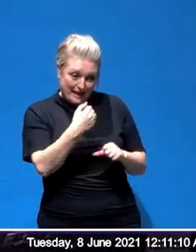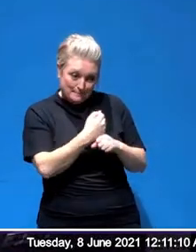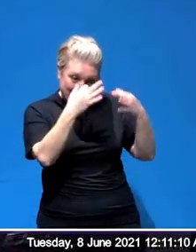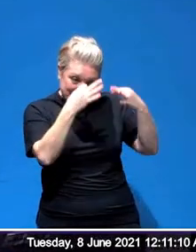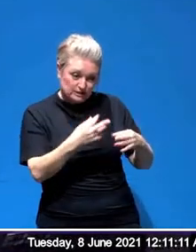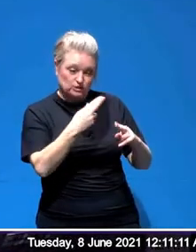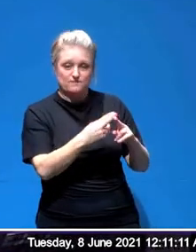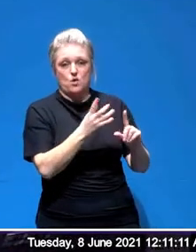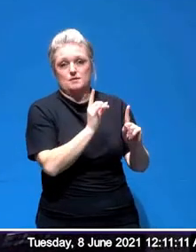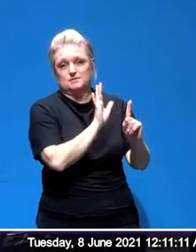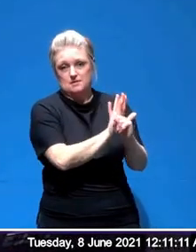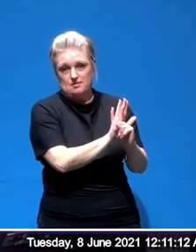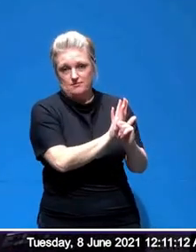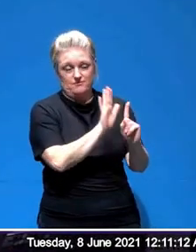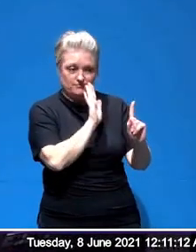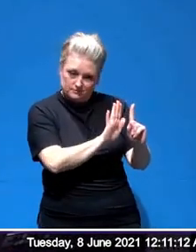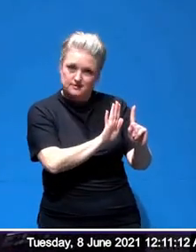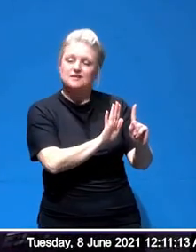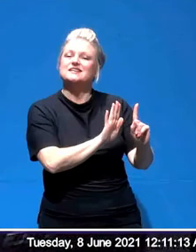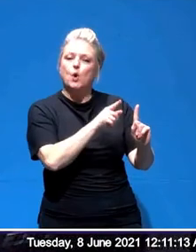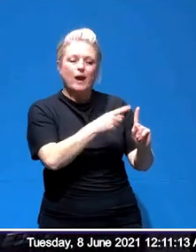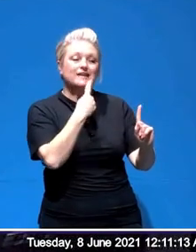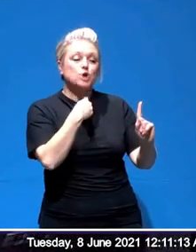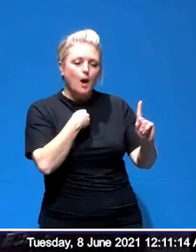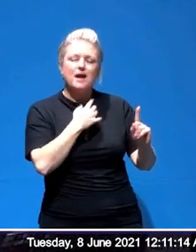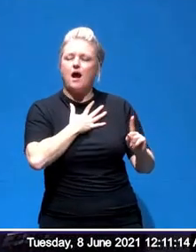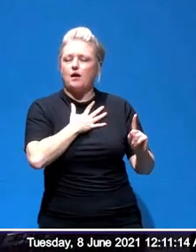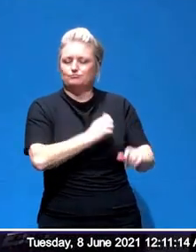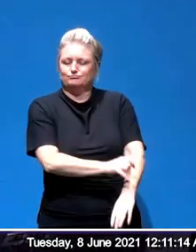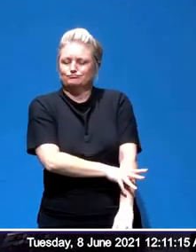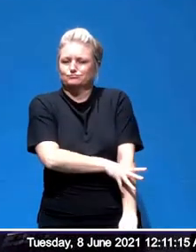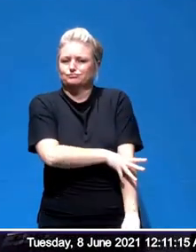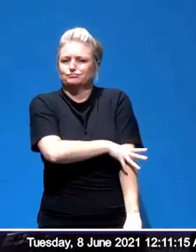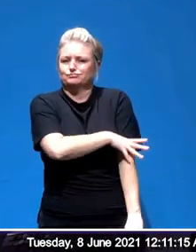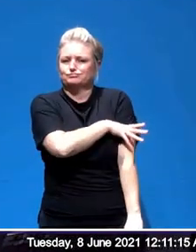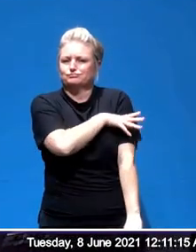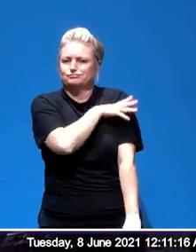and he can actually say that that's what he wants. I mean, I was a bit annoyed that he didn't want me in there